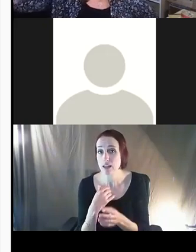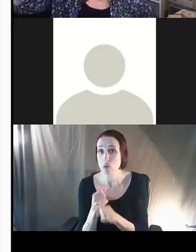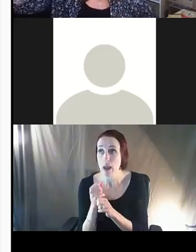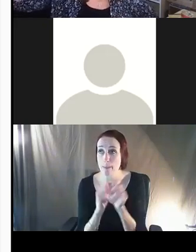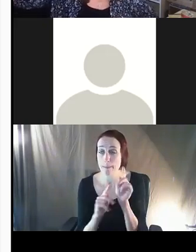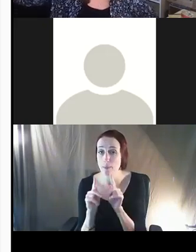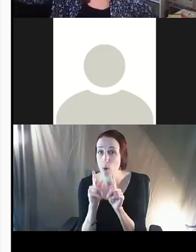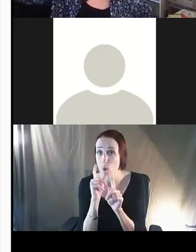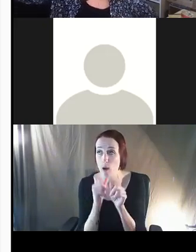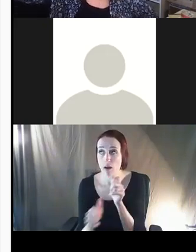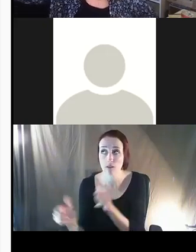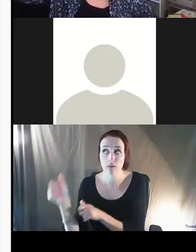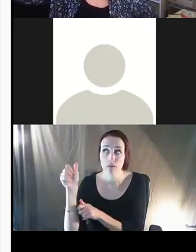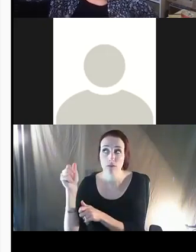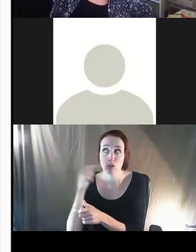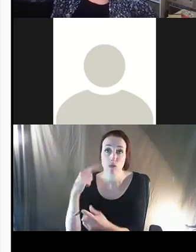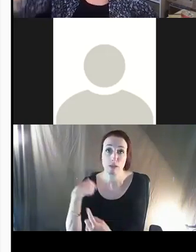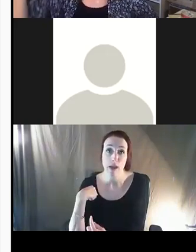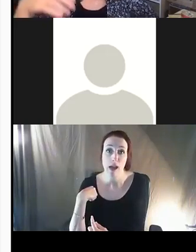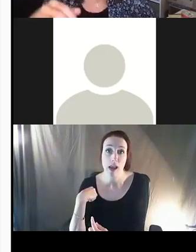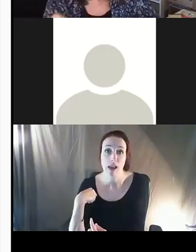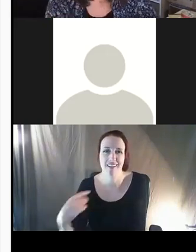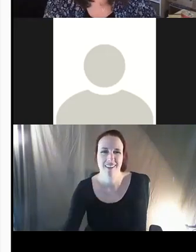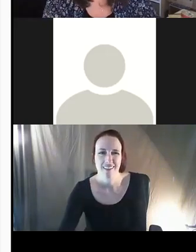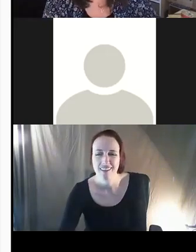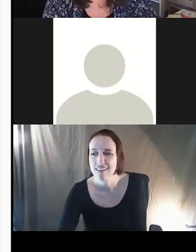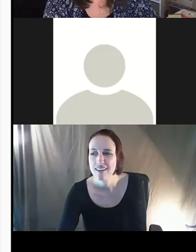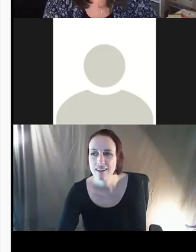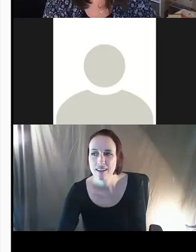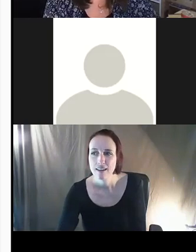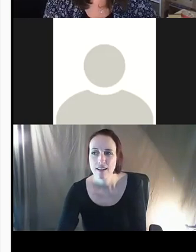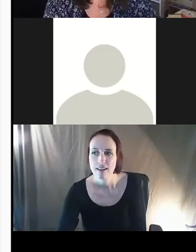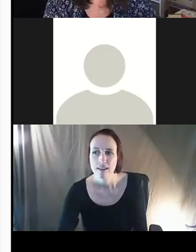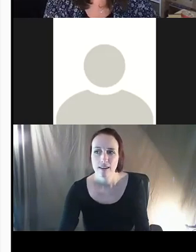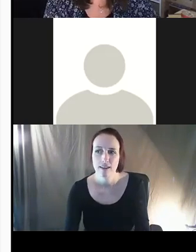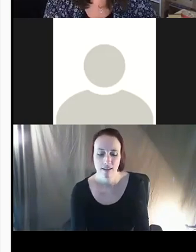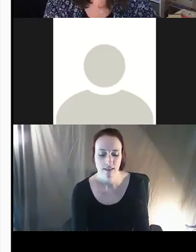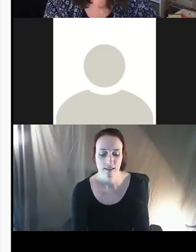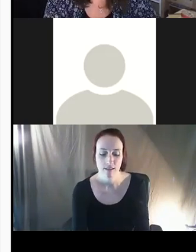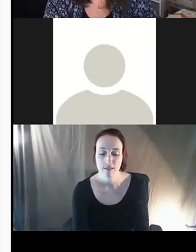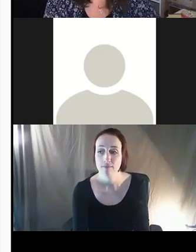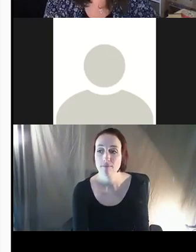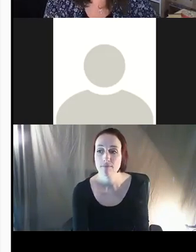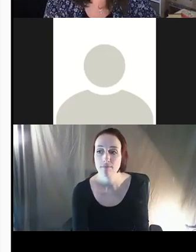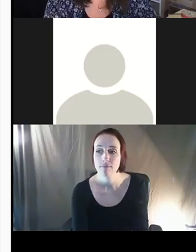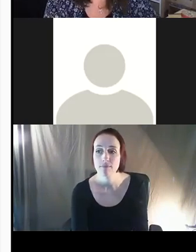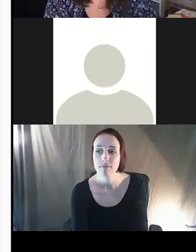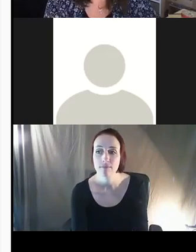that I hope they are going to respond. Jennie Delisi: Glenda pasted the content.